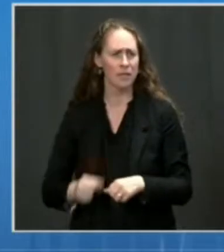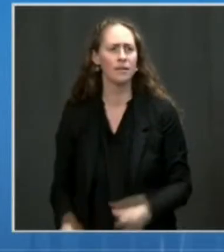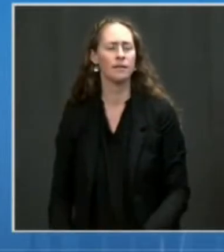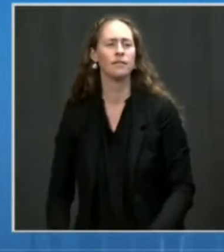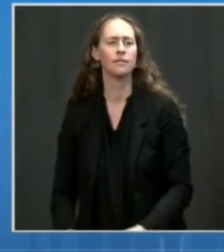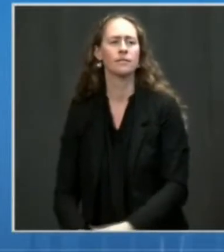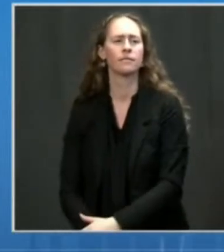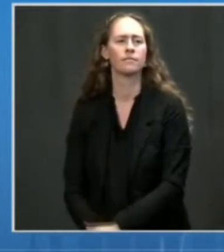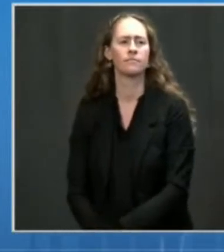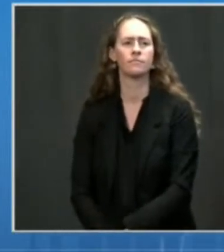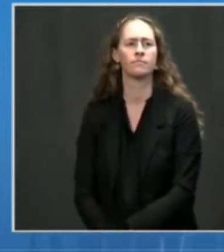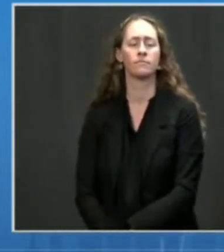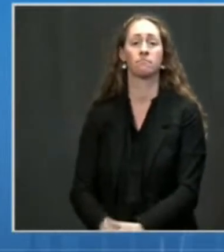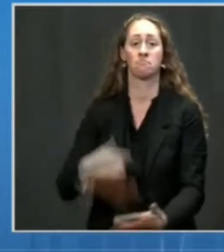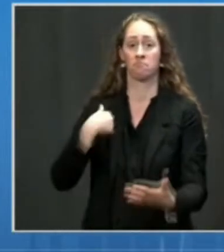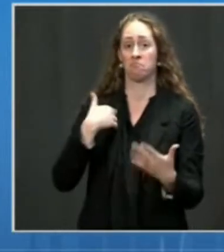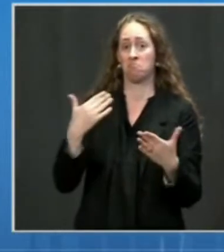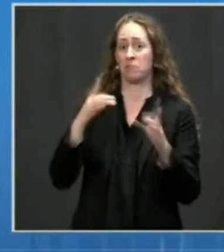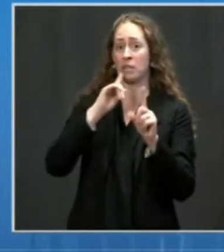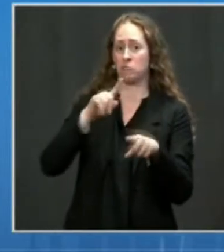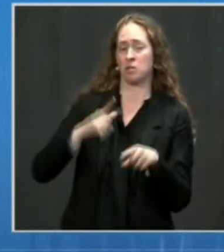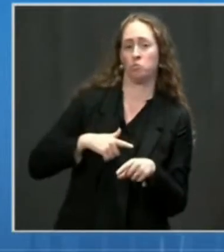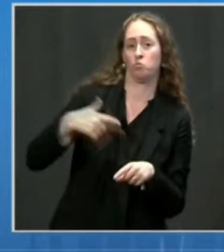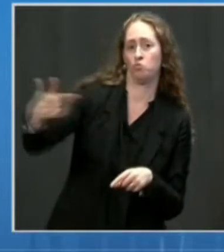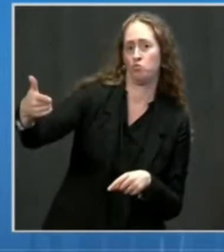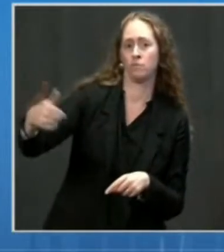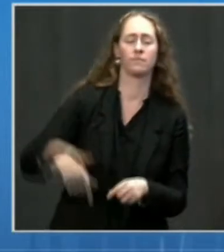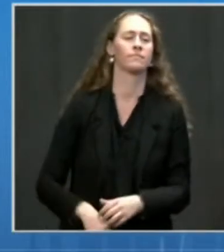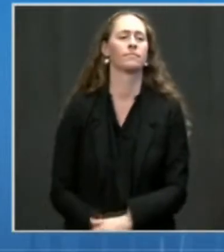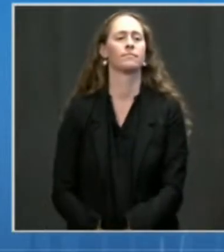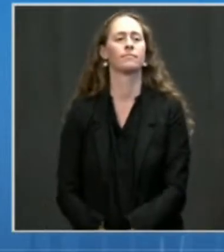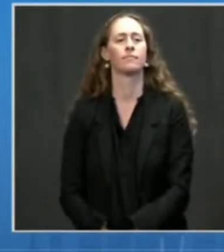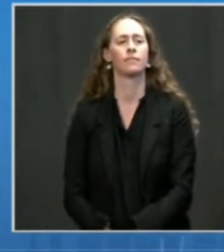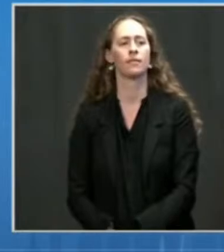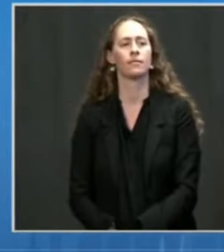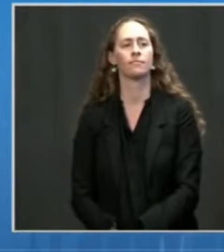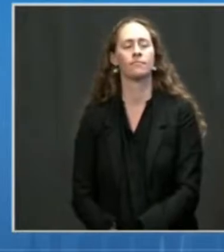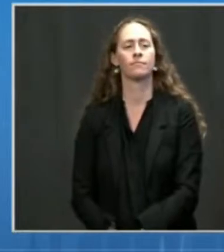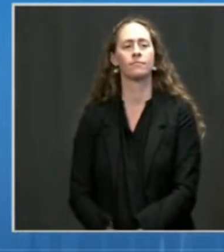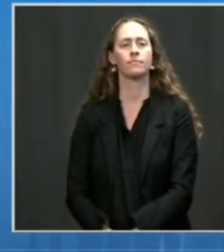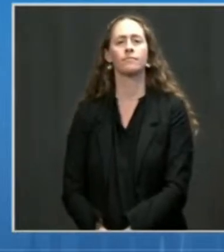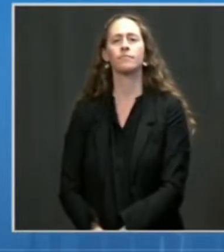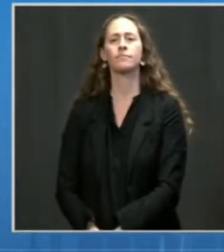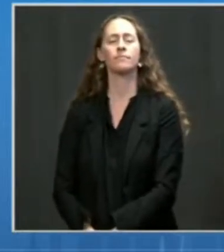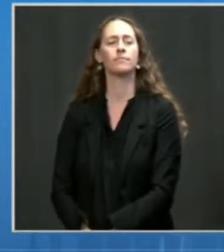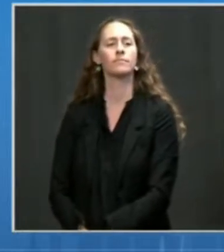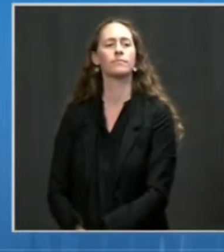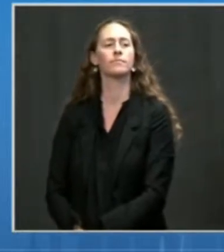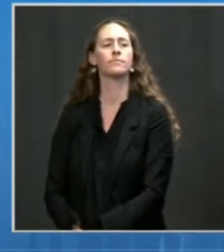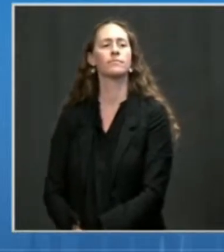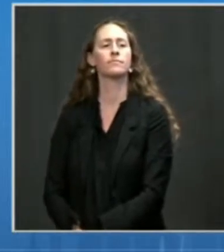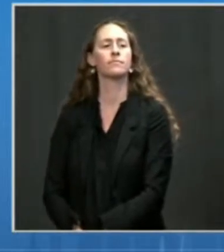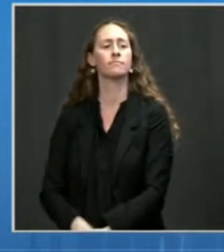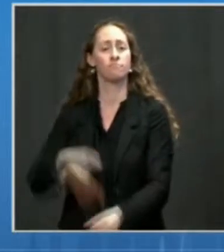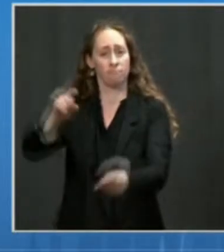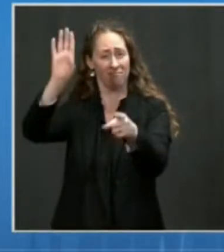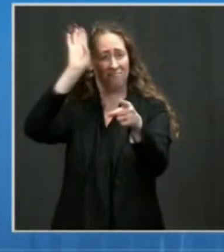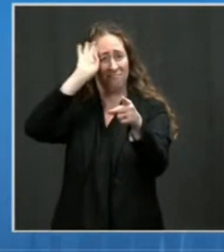WELL, I'LL TAKE THE FIRST PART OF THE QUESTION, AND THEN I'LL TURN IT TO DR. FAUCI,